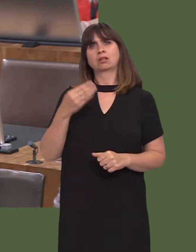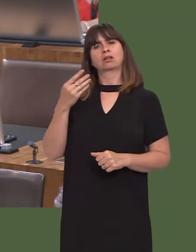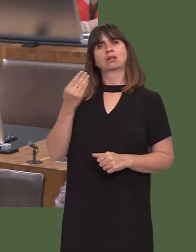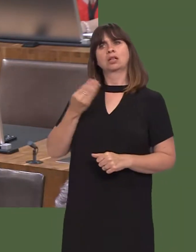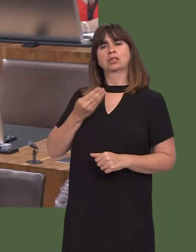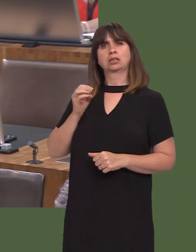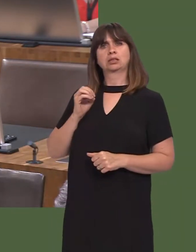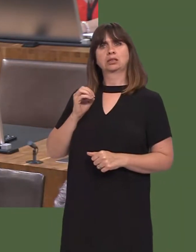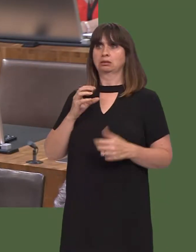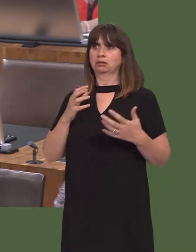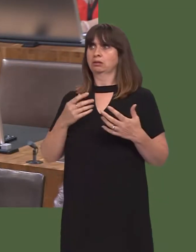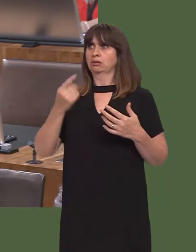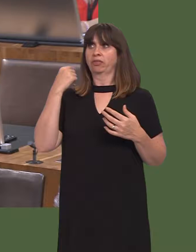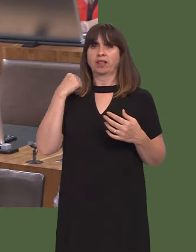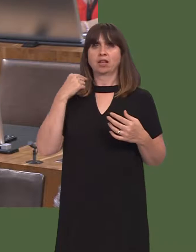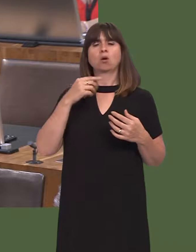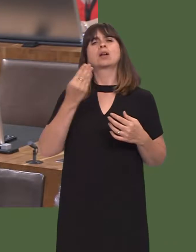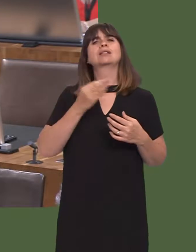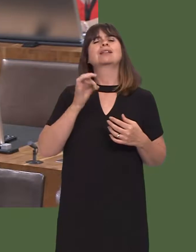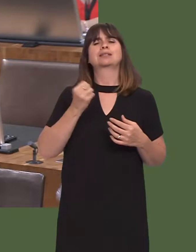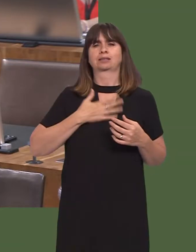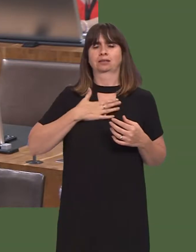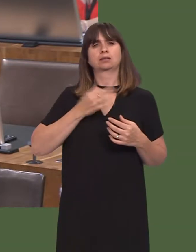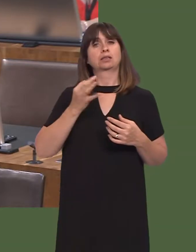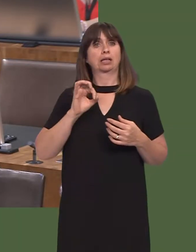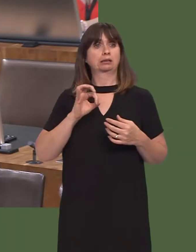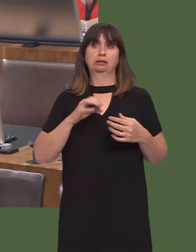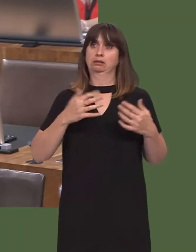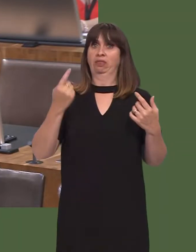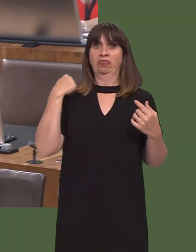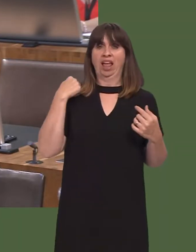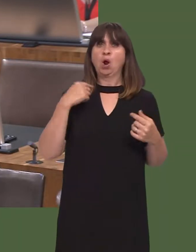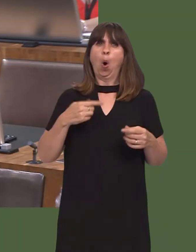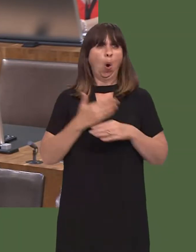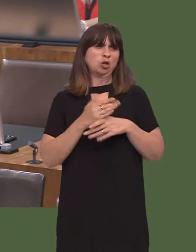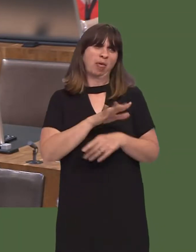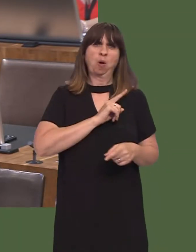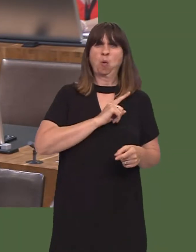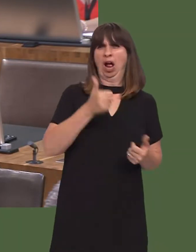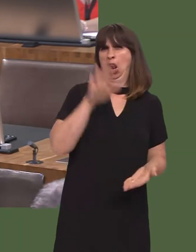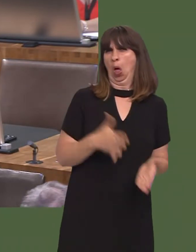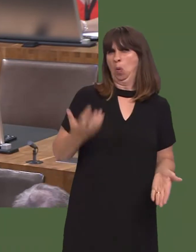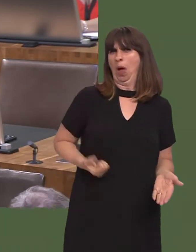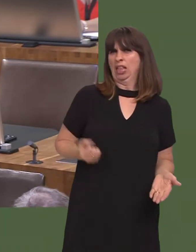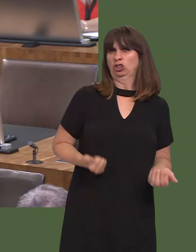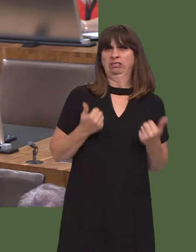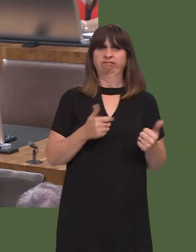early 1990s, investment was attracted into Wales on the basis that we had the lowest wage rates in western Europe. Those days are long gone and nor they should never return.